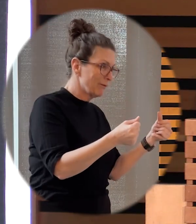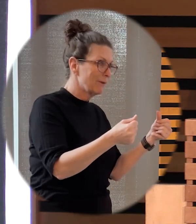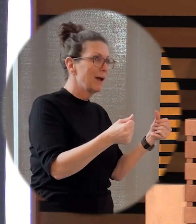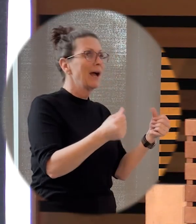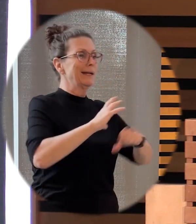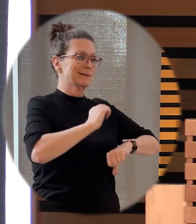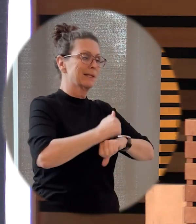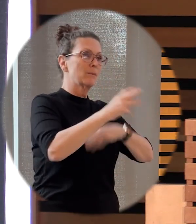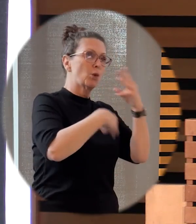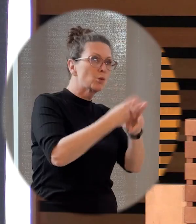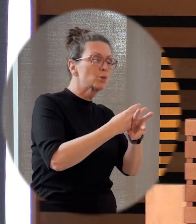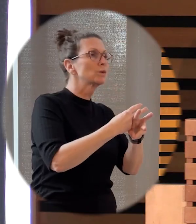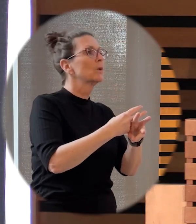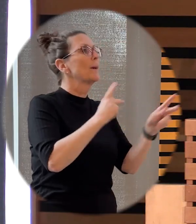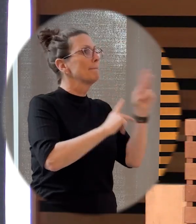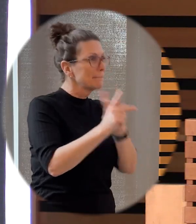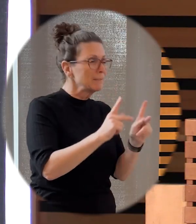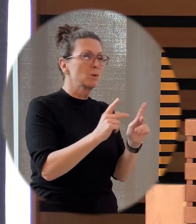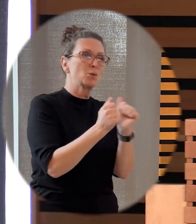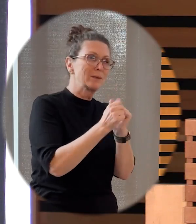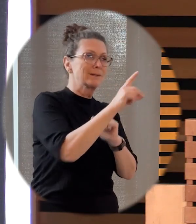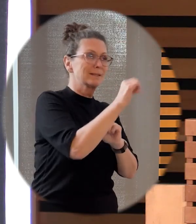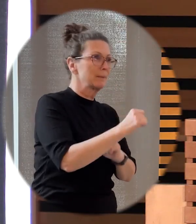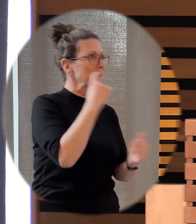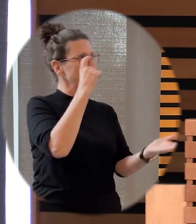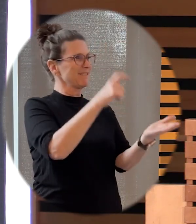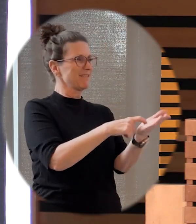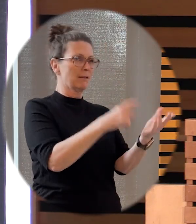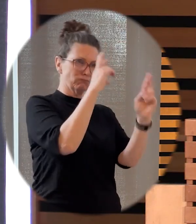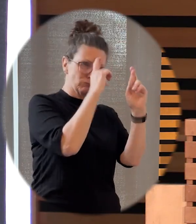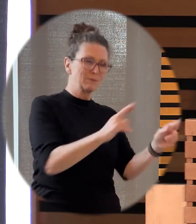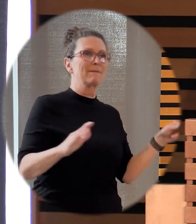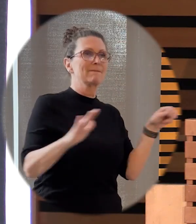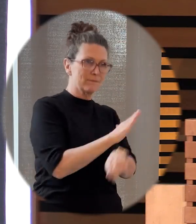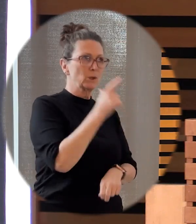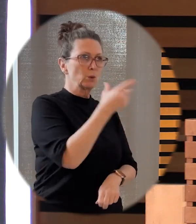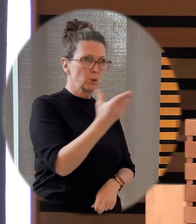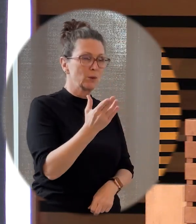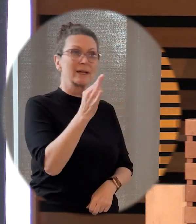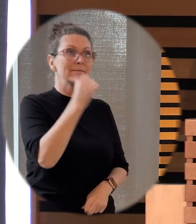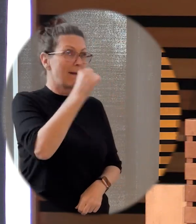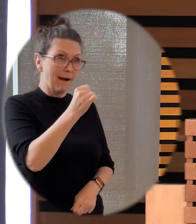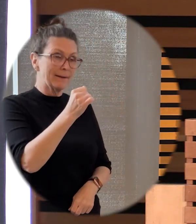disabled people are acknowledged in the fullness of who we are, accessibility will continue to be